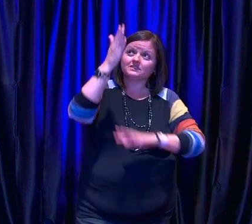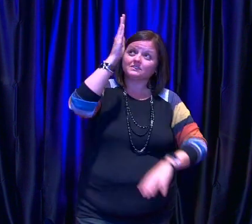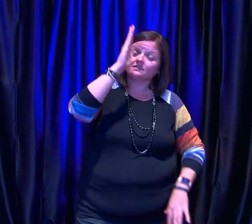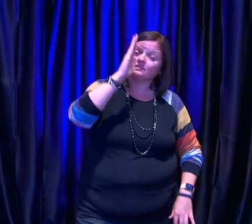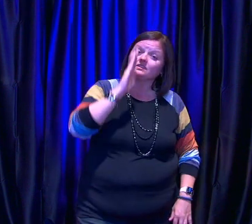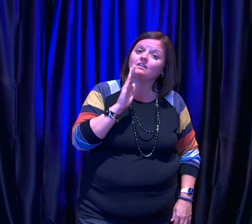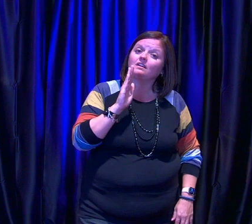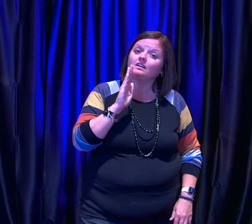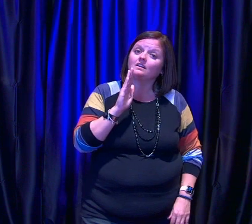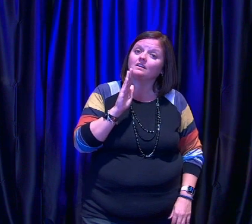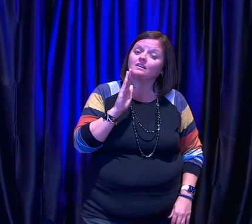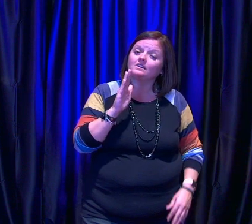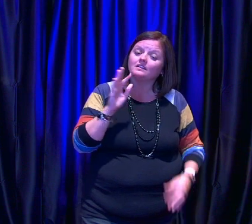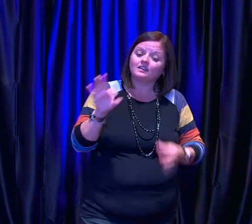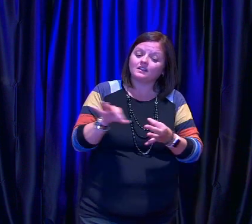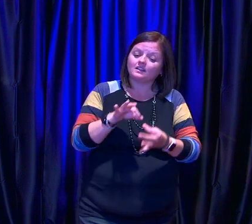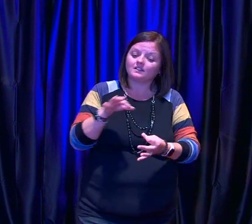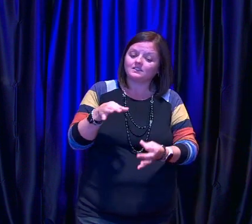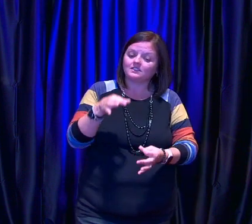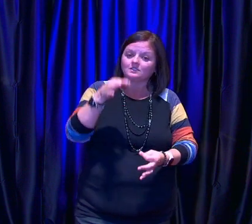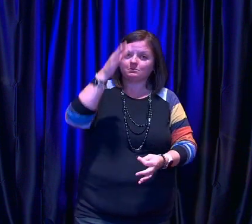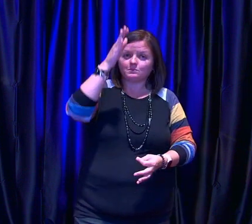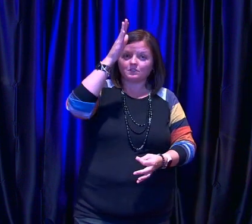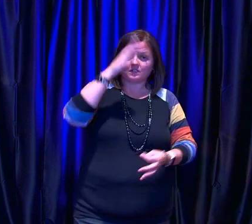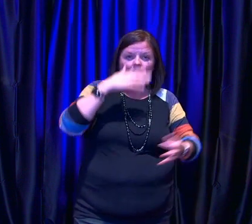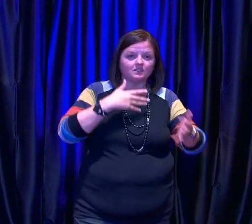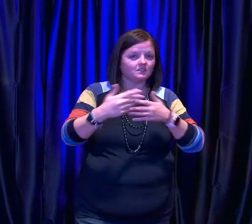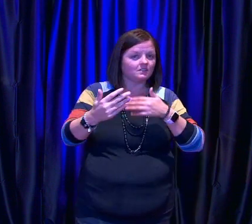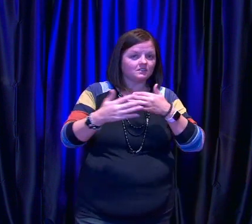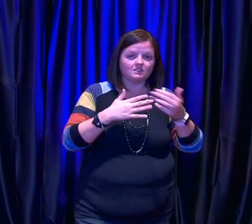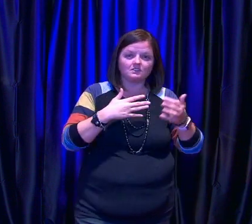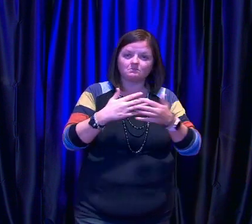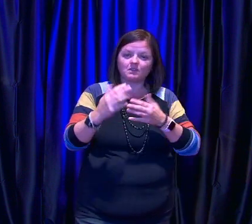and having the spirit of God in spite of what the world throws at us